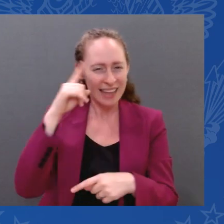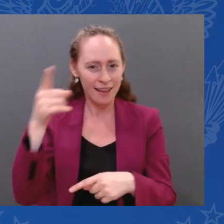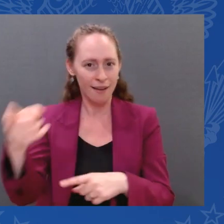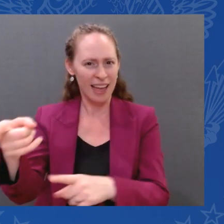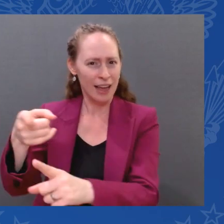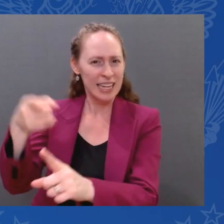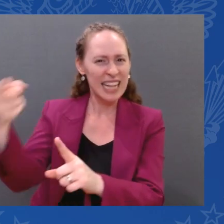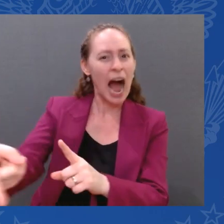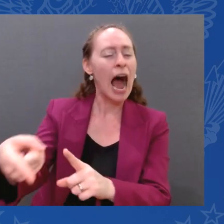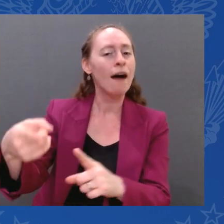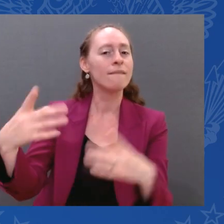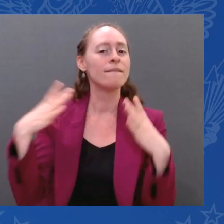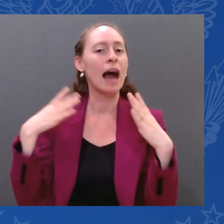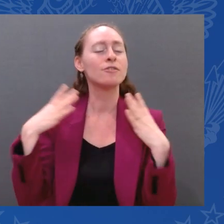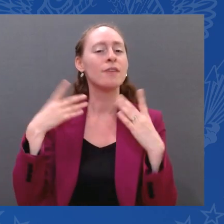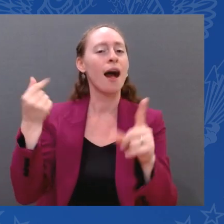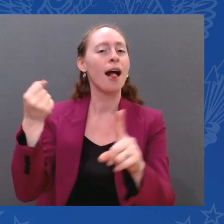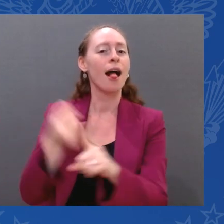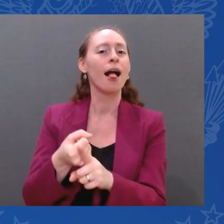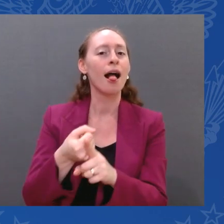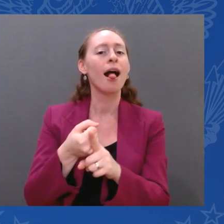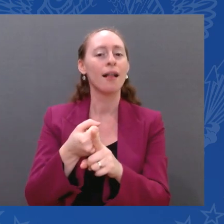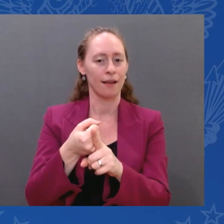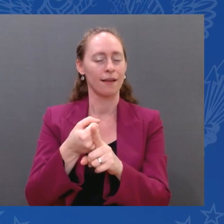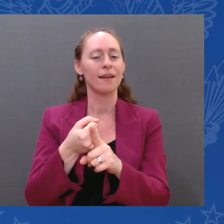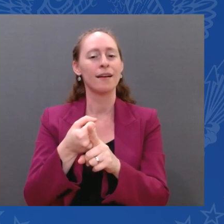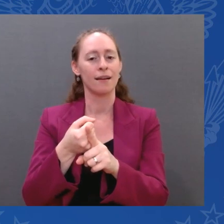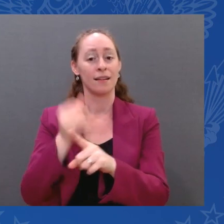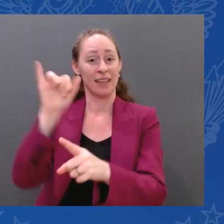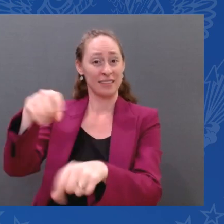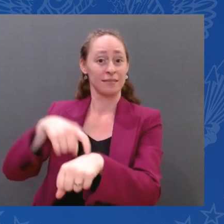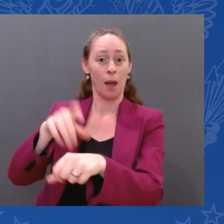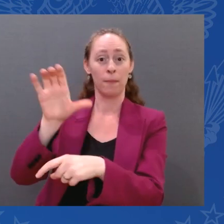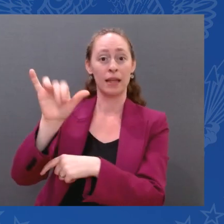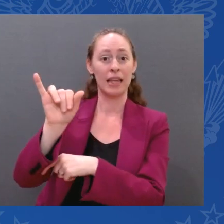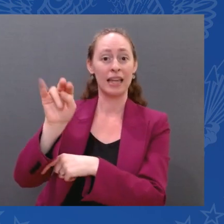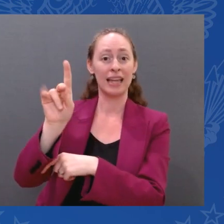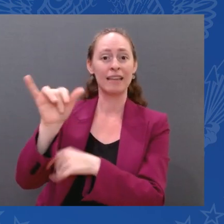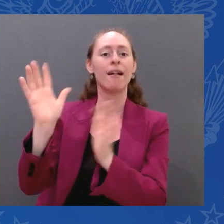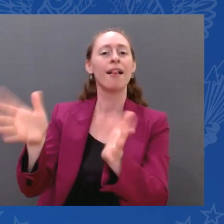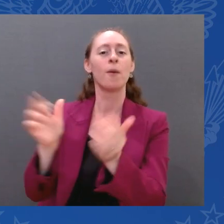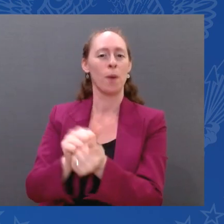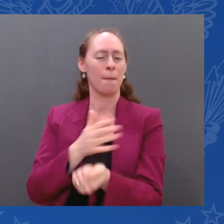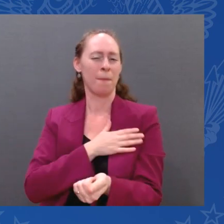And John kept looking at her and he talked about her.